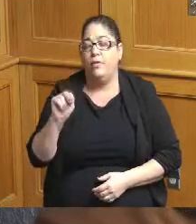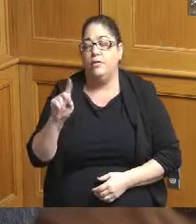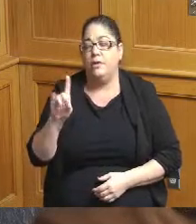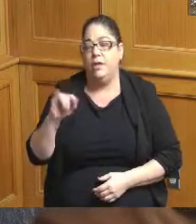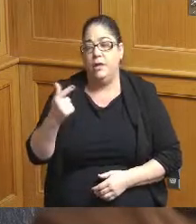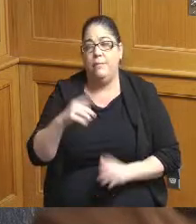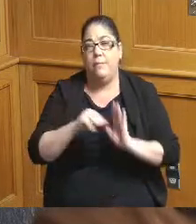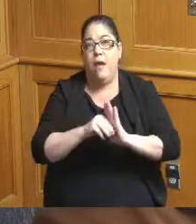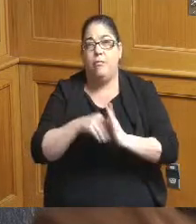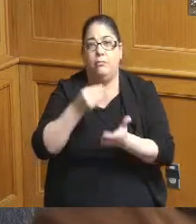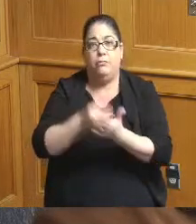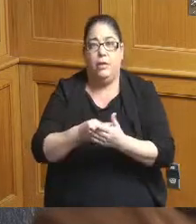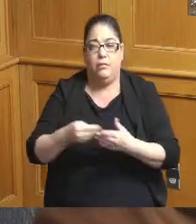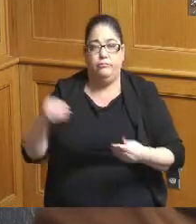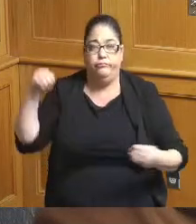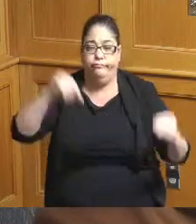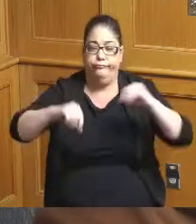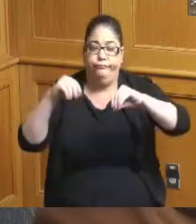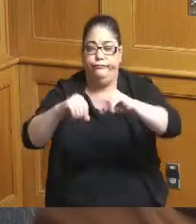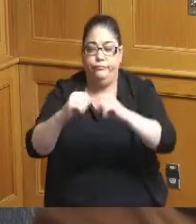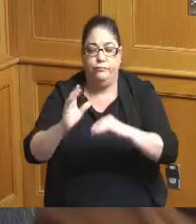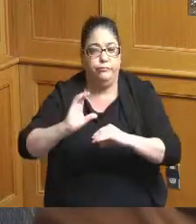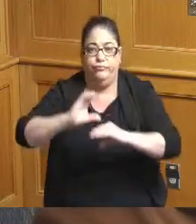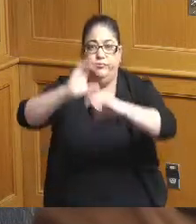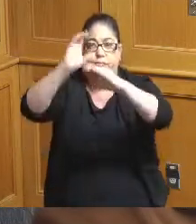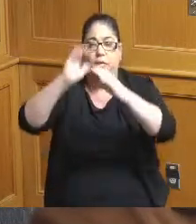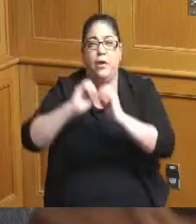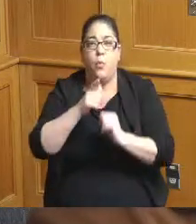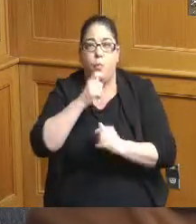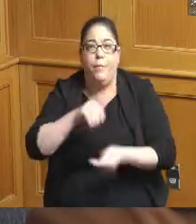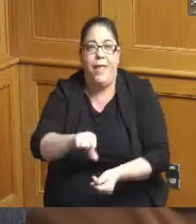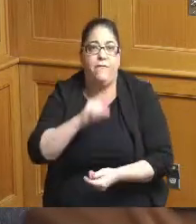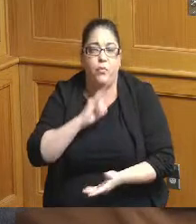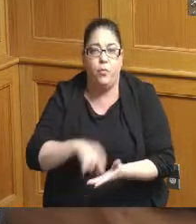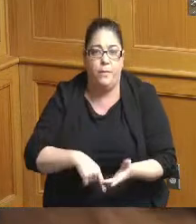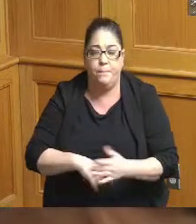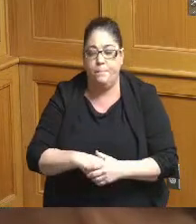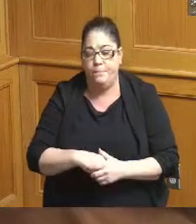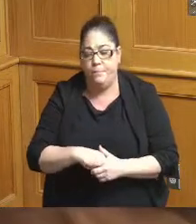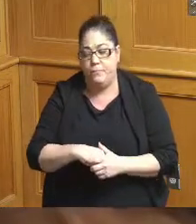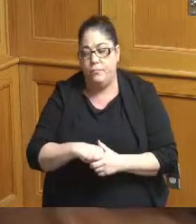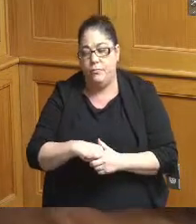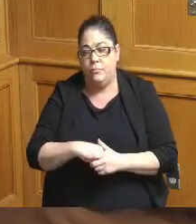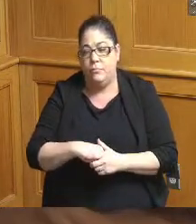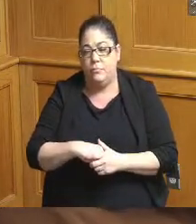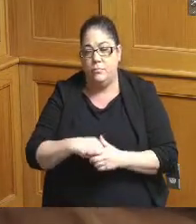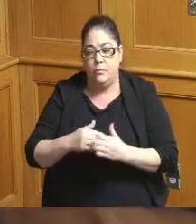and oh yeah and I think when you talk about next steps at least I've expressed reservations